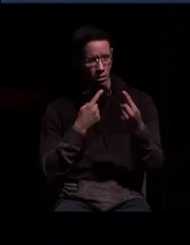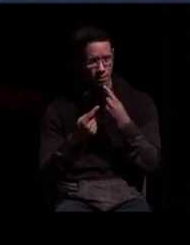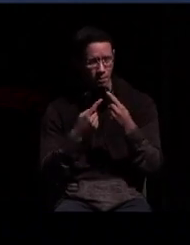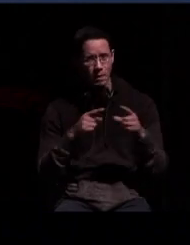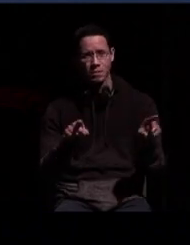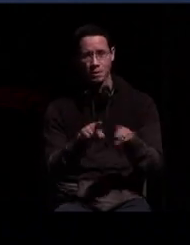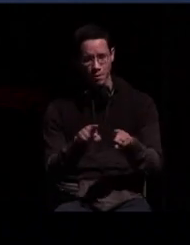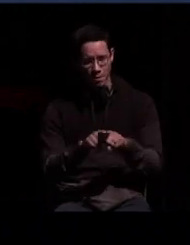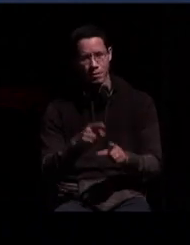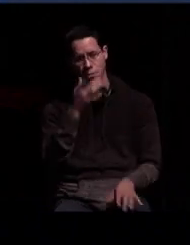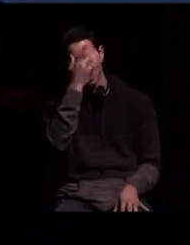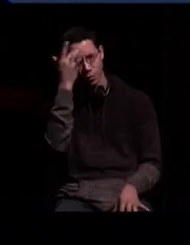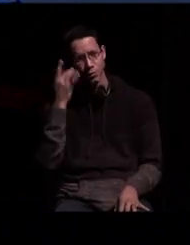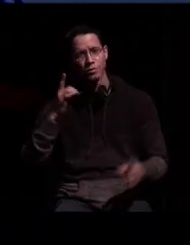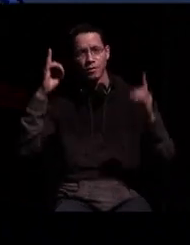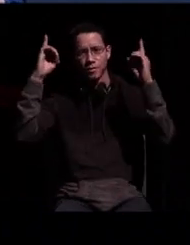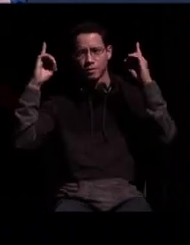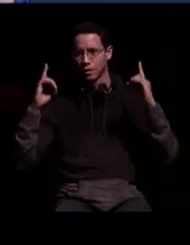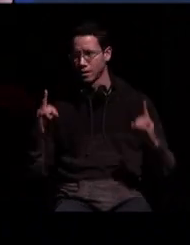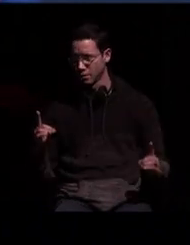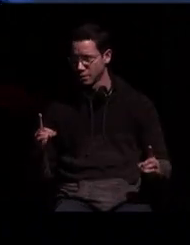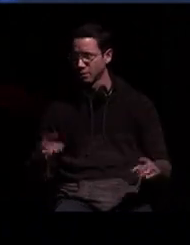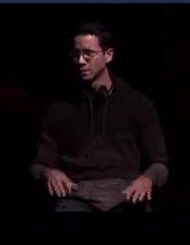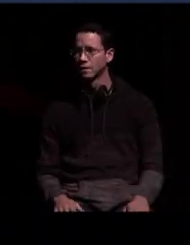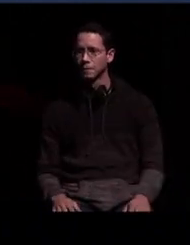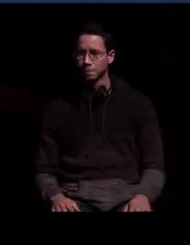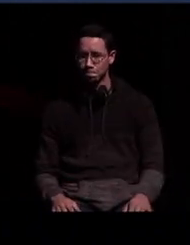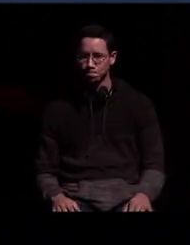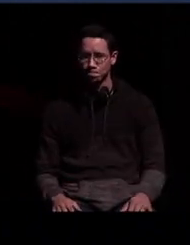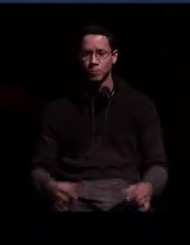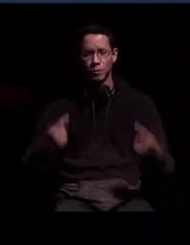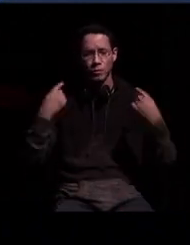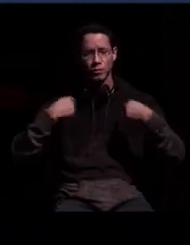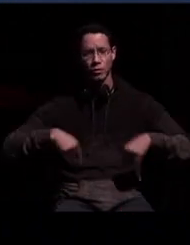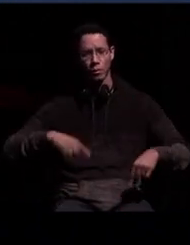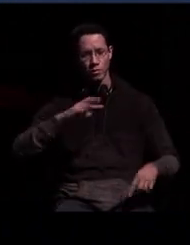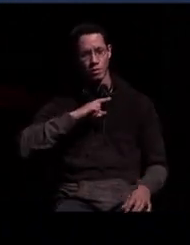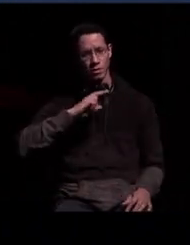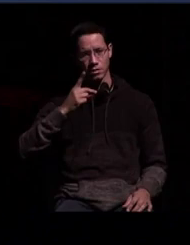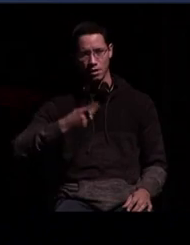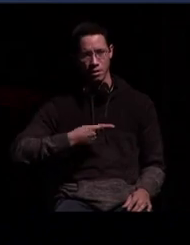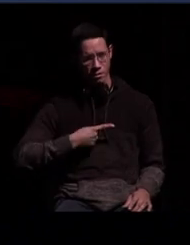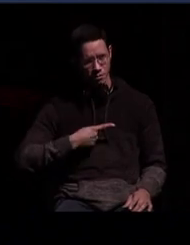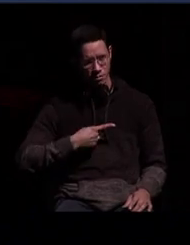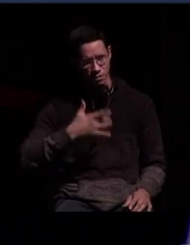with those who are disabled, transsexuals, and everyone who transgress